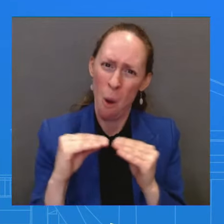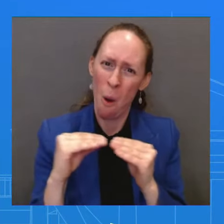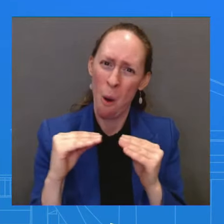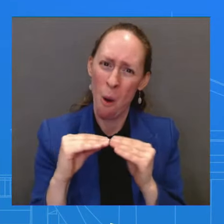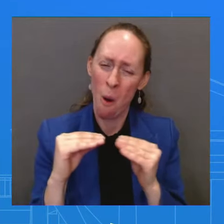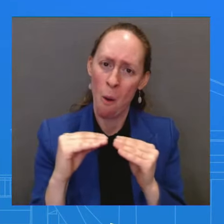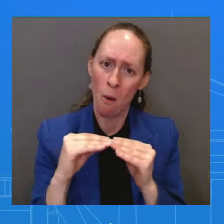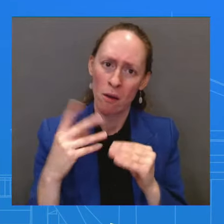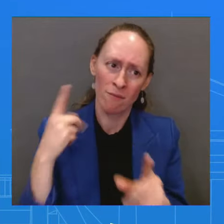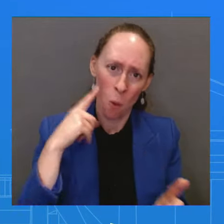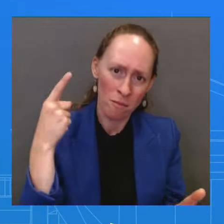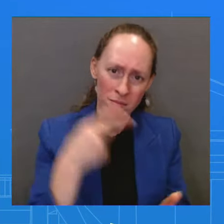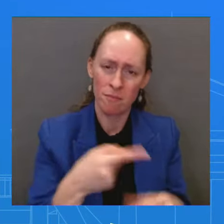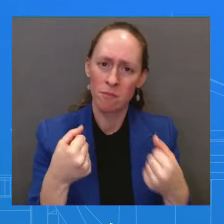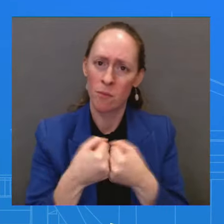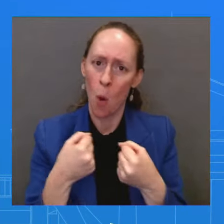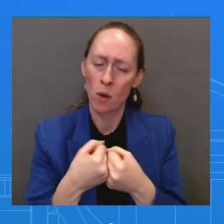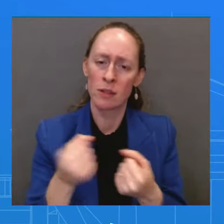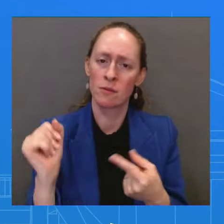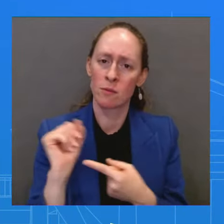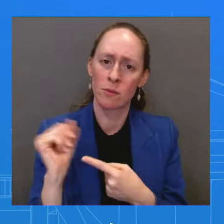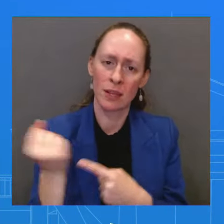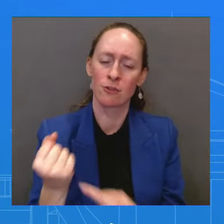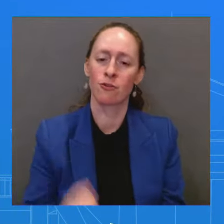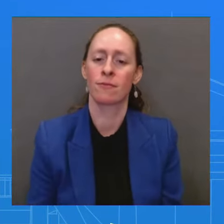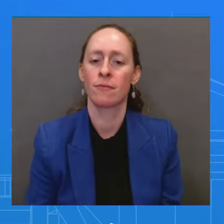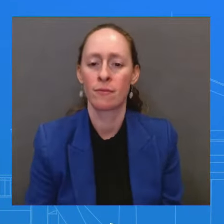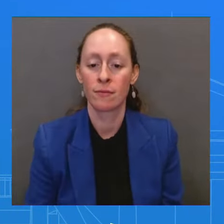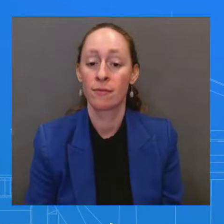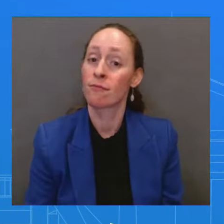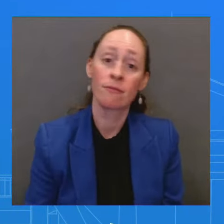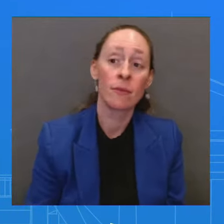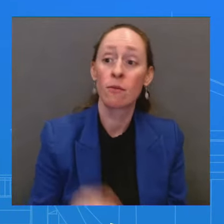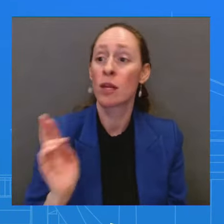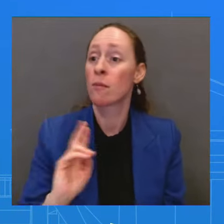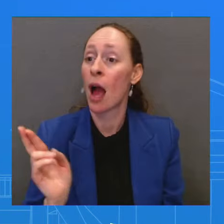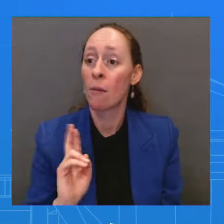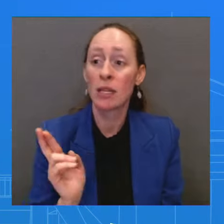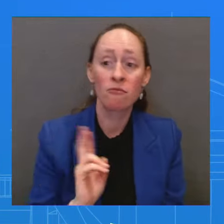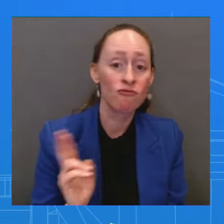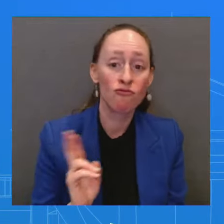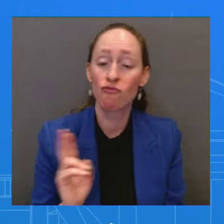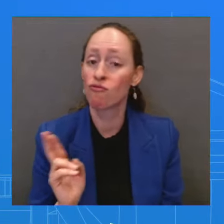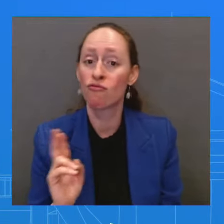law enforcement at the border. And so, you could not have two different ways of moving forward